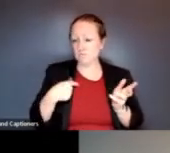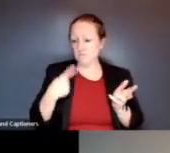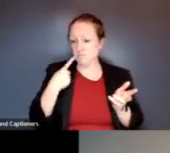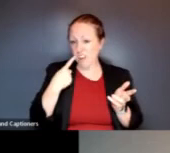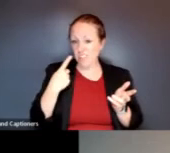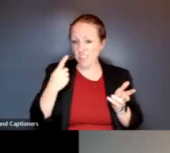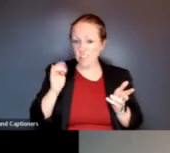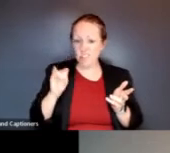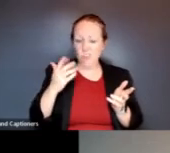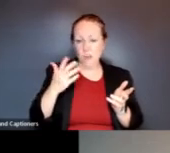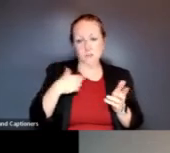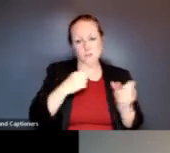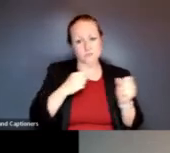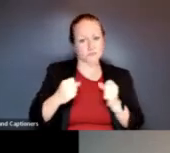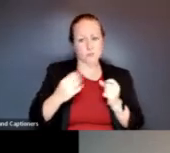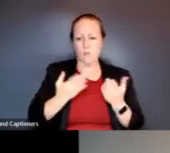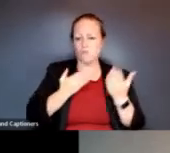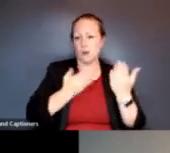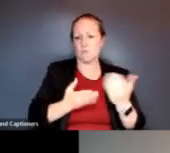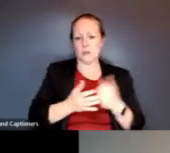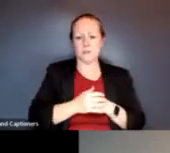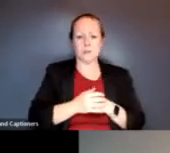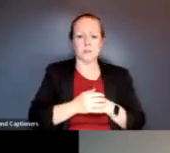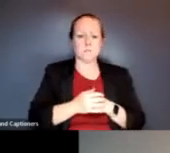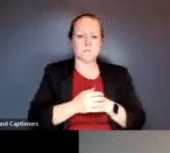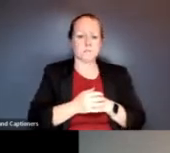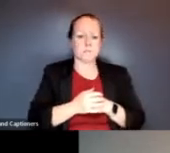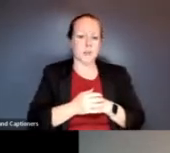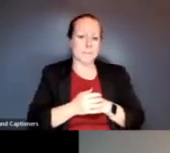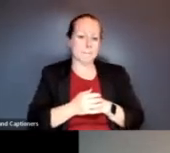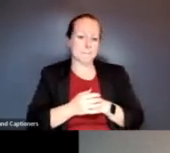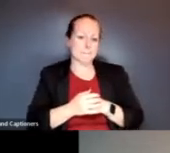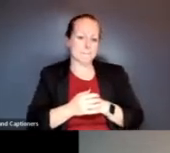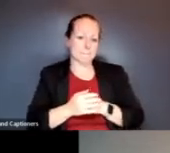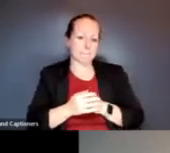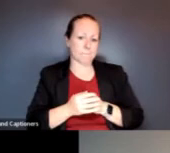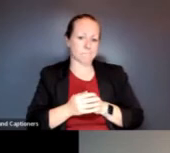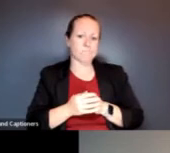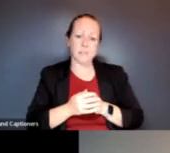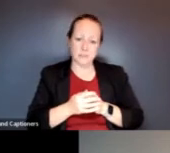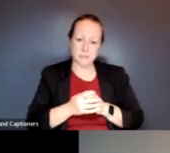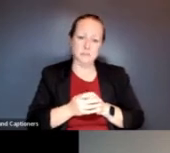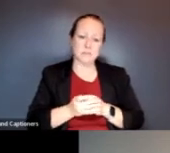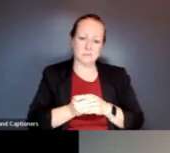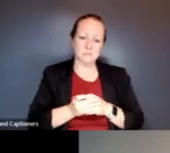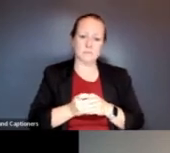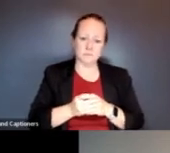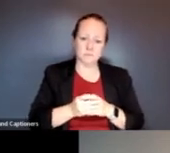highly recommended. Yes, and if anyone else would like to chime